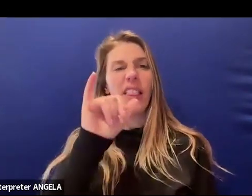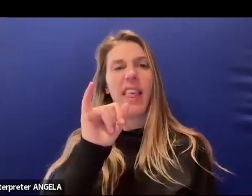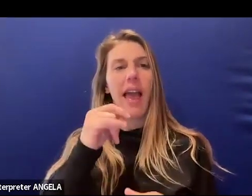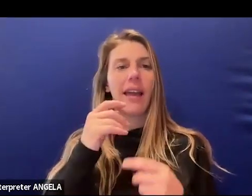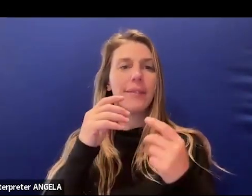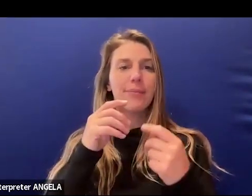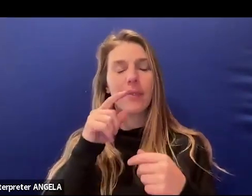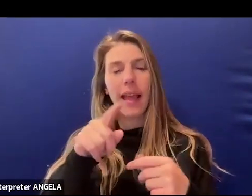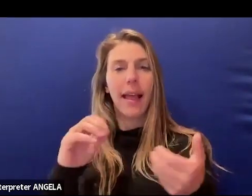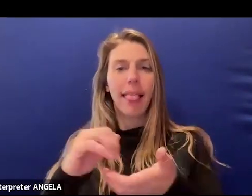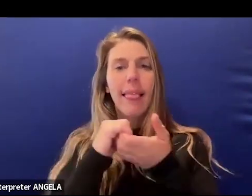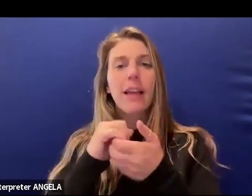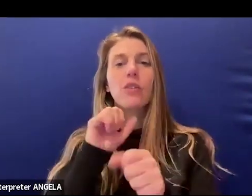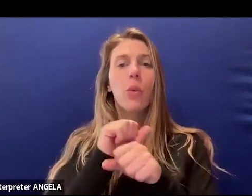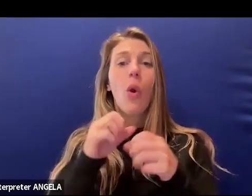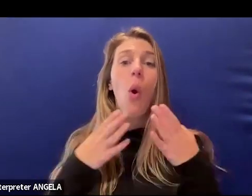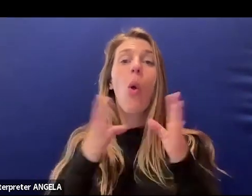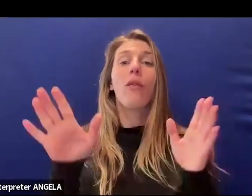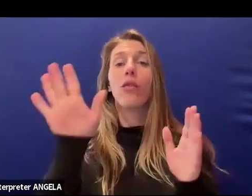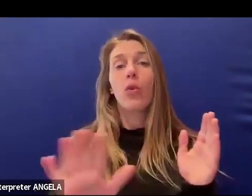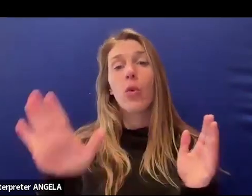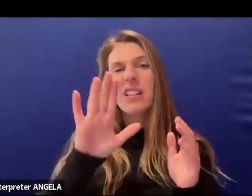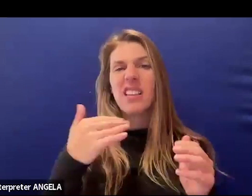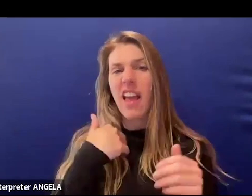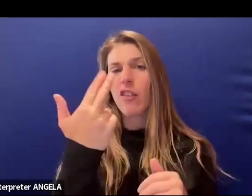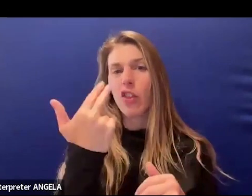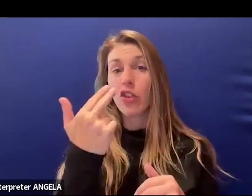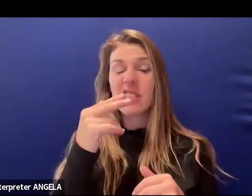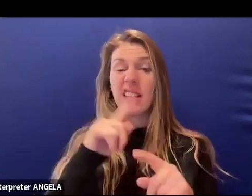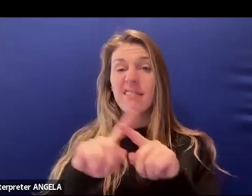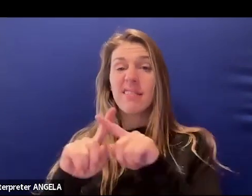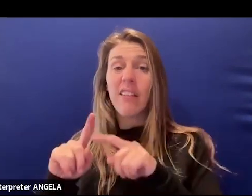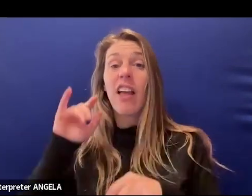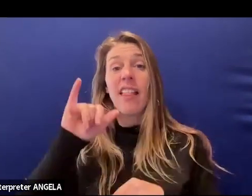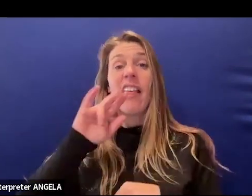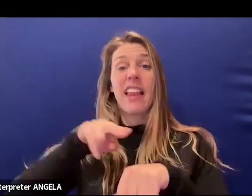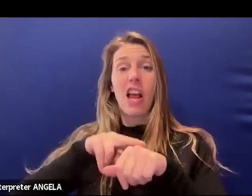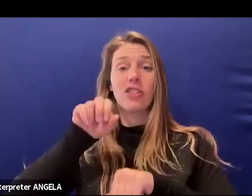and computing alliances that work nationwide. There are about 13 of them funded by the National Science Foundation,